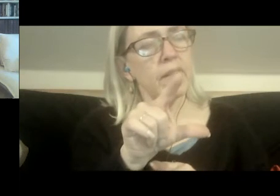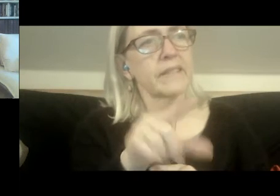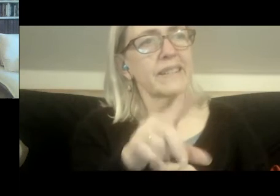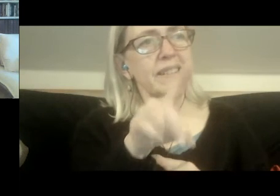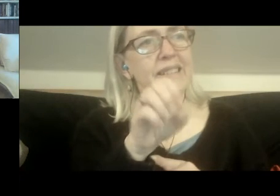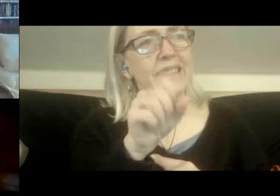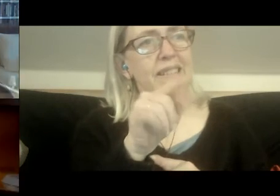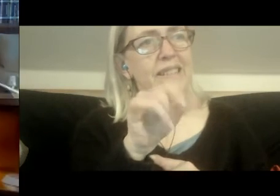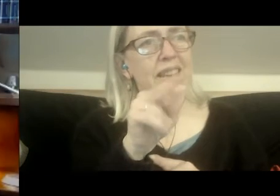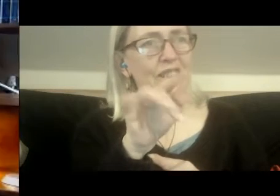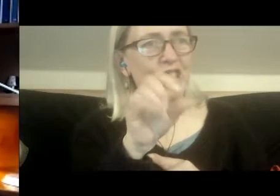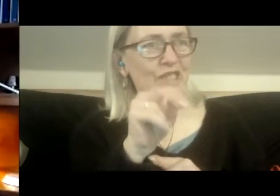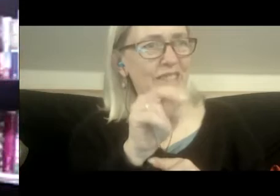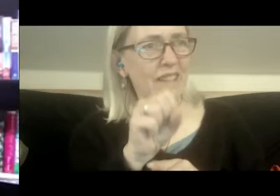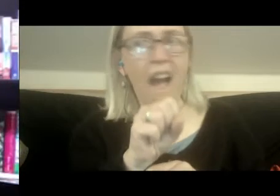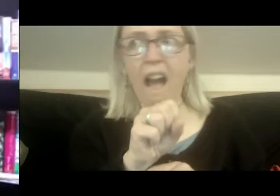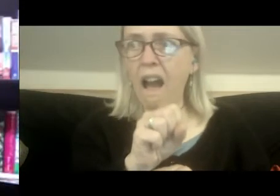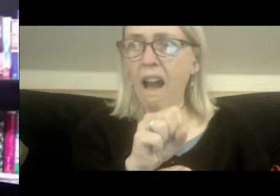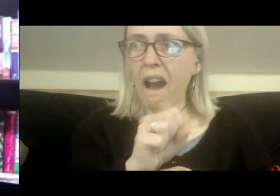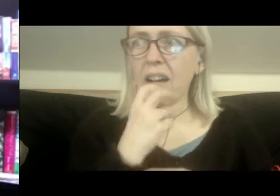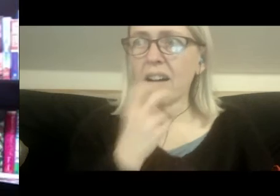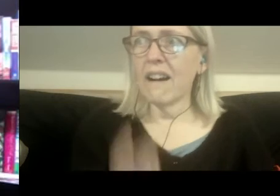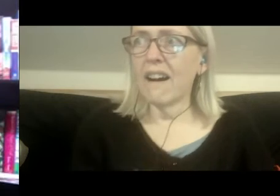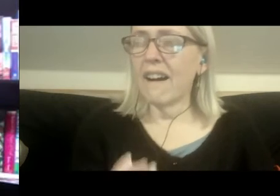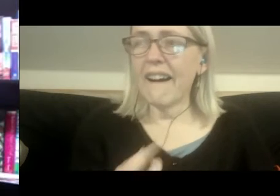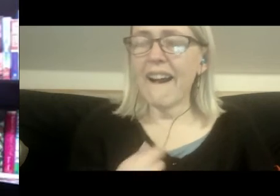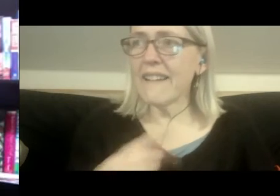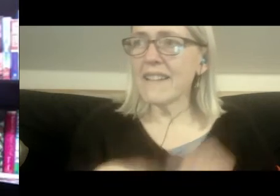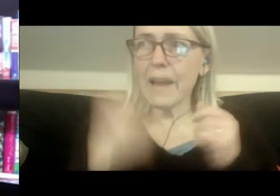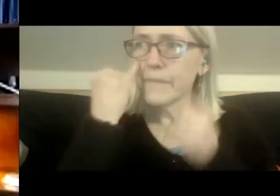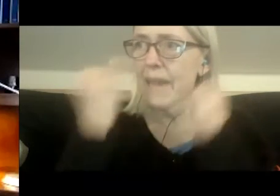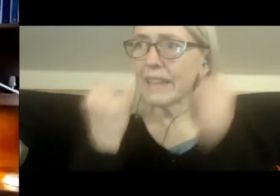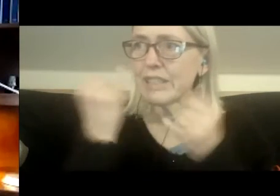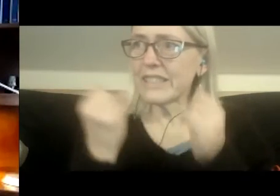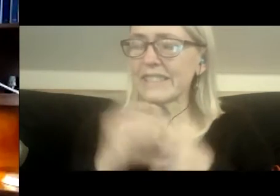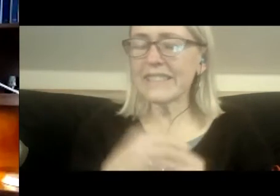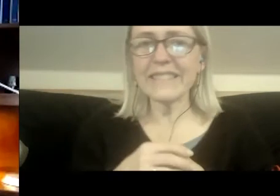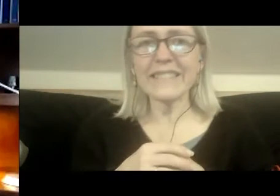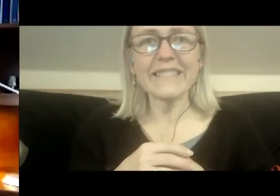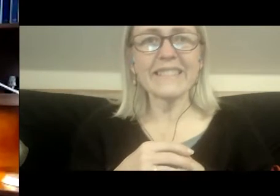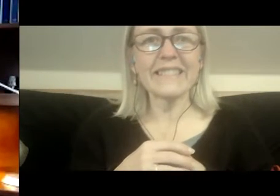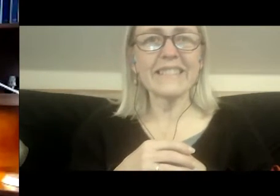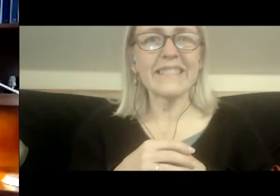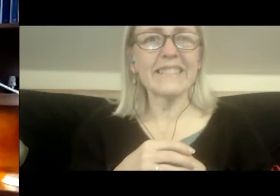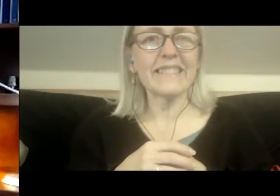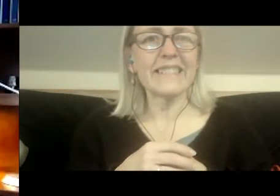Okay, madness! Trae won the campus-wide Rising Star Staff Member—